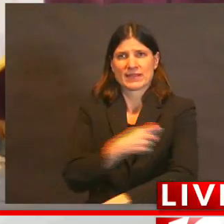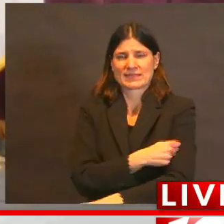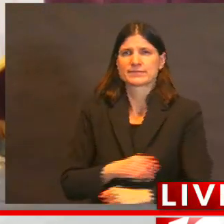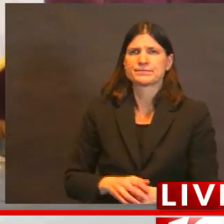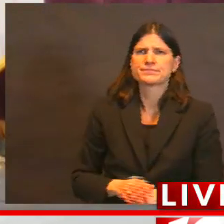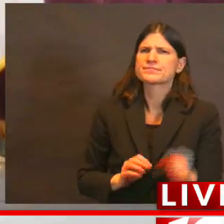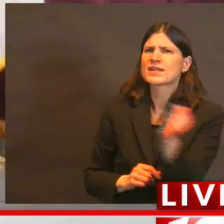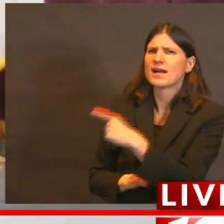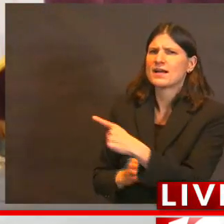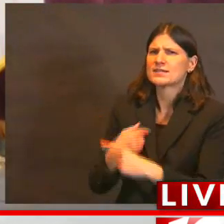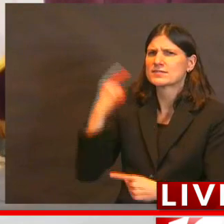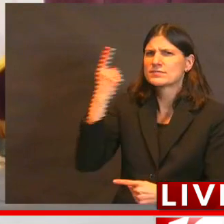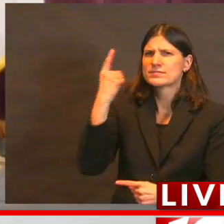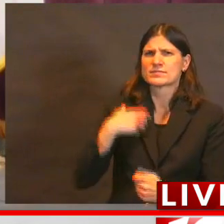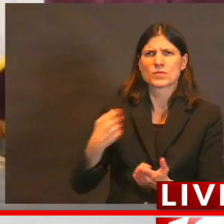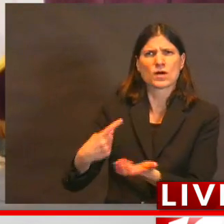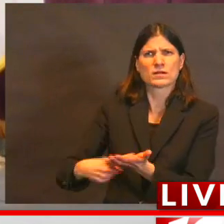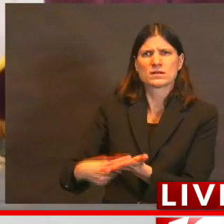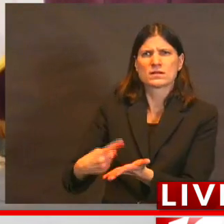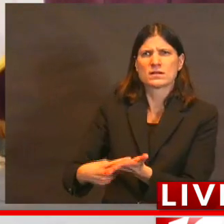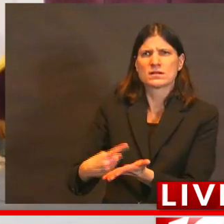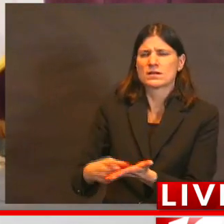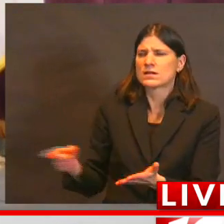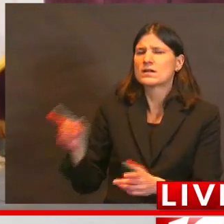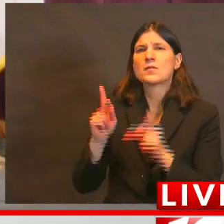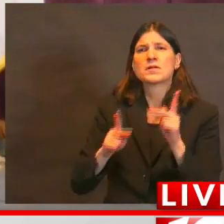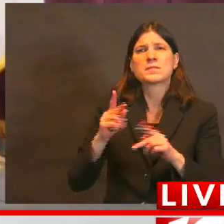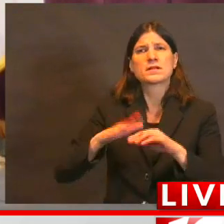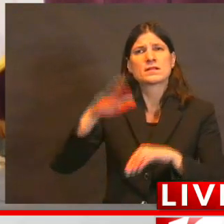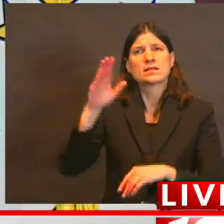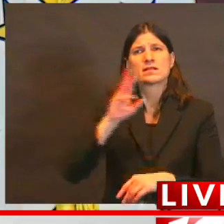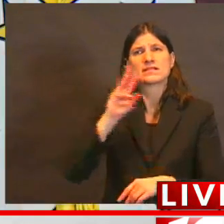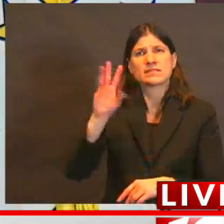FROM HOSPITALIZATIONS AND ULTIMATELY DEATHS FORGIVE ME AND